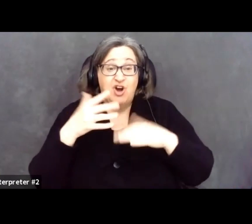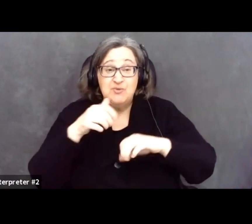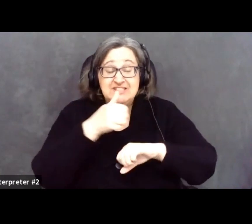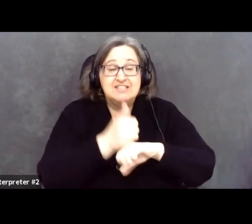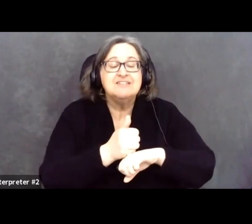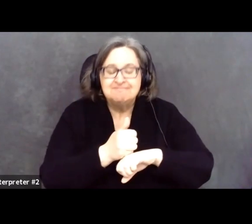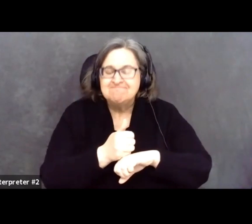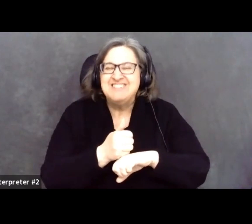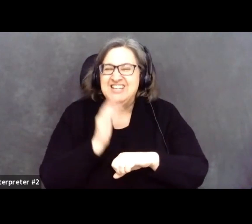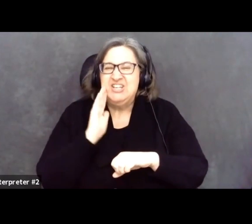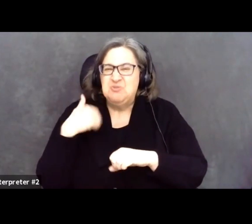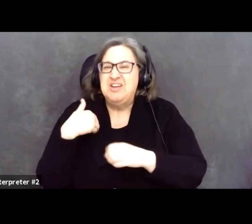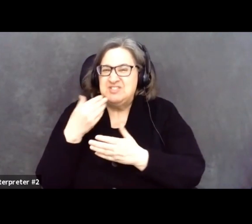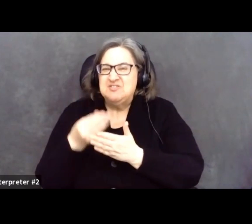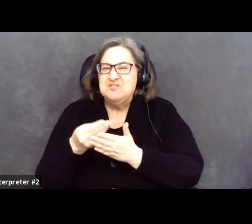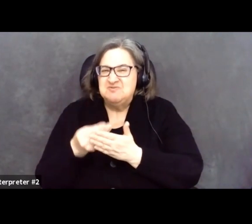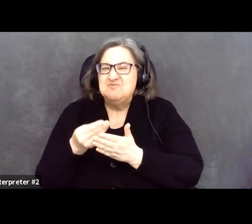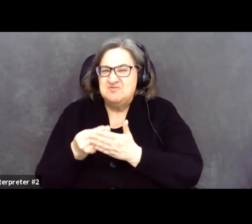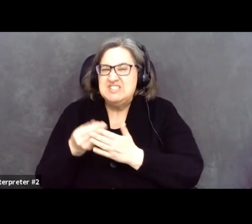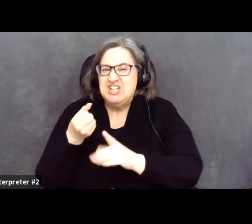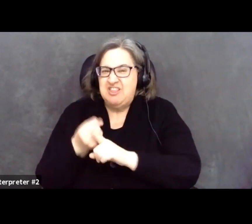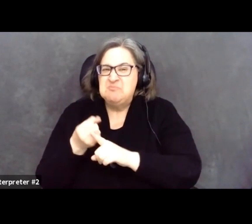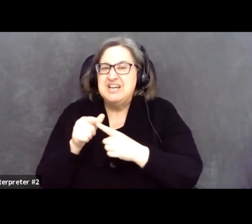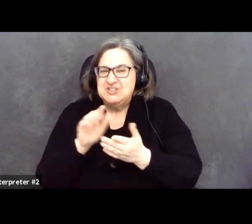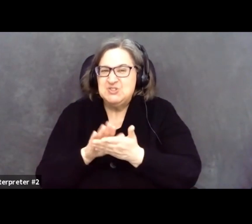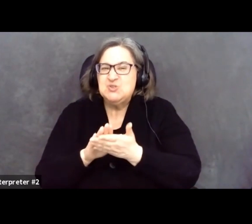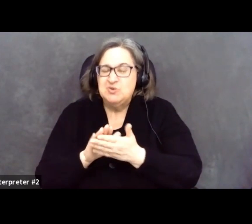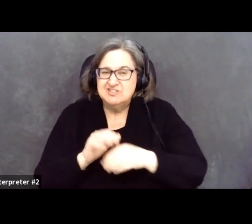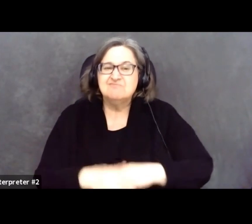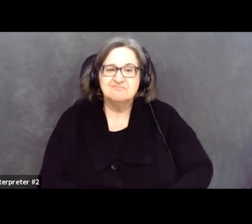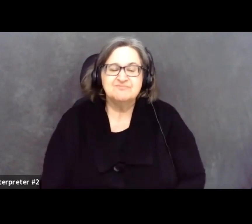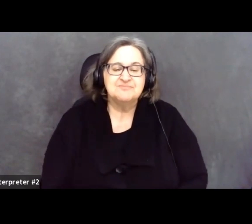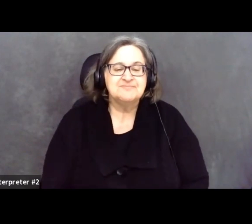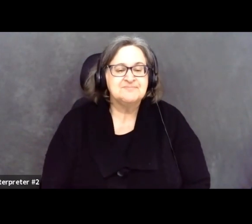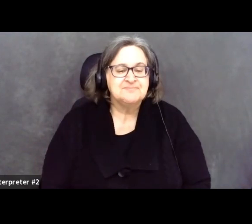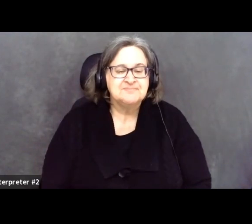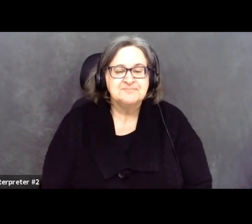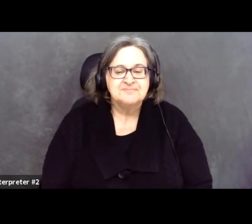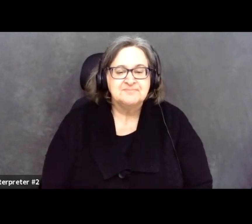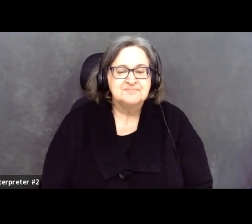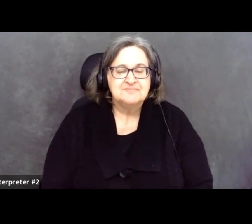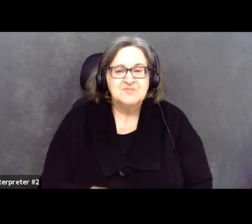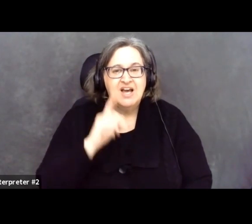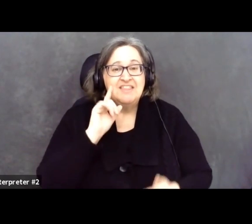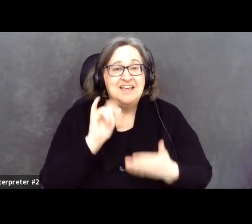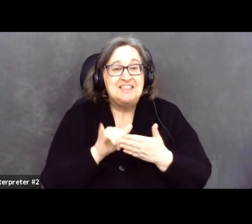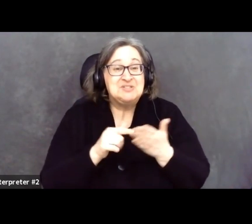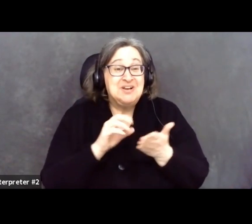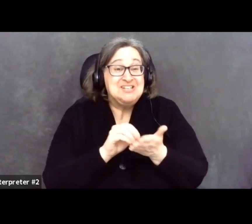likely be some physical impact to the schools. I think that was what I jotted down. Thanks for